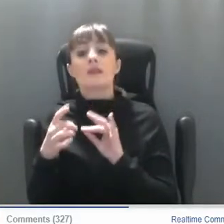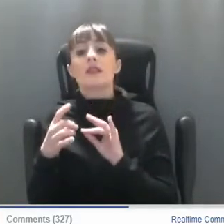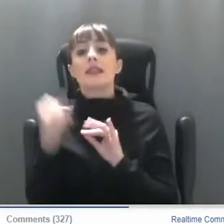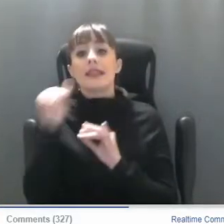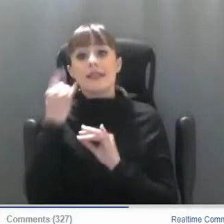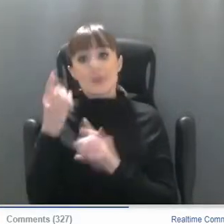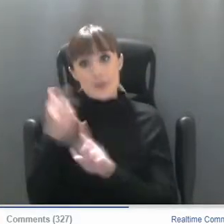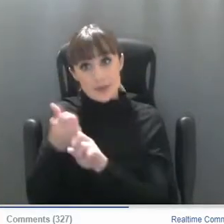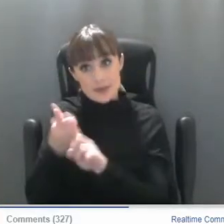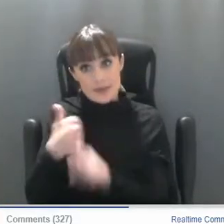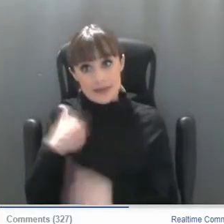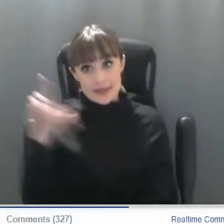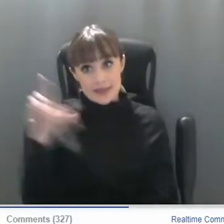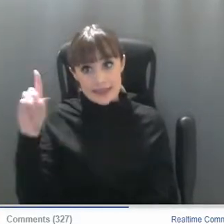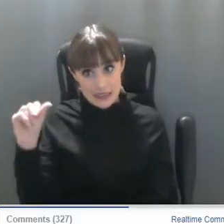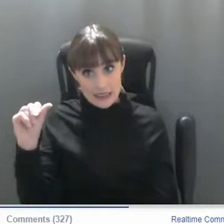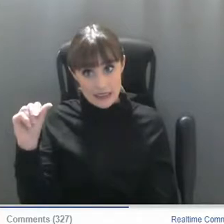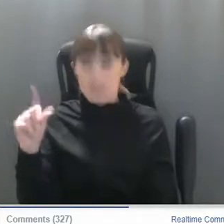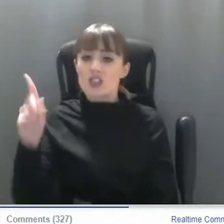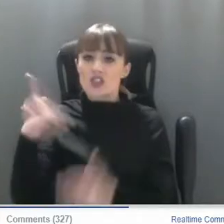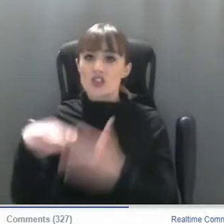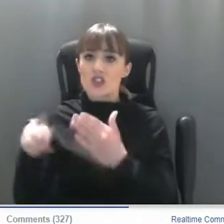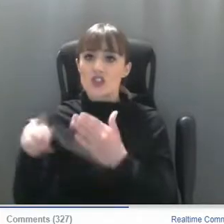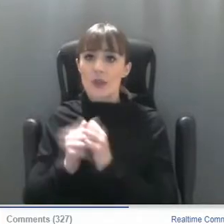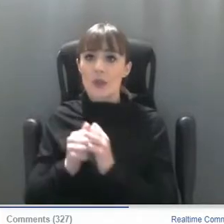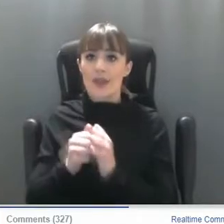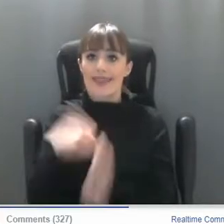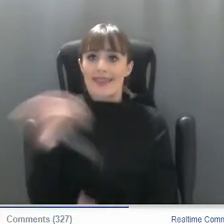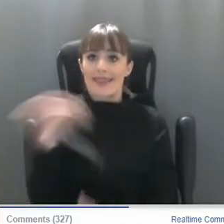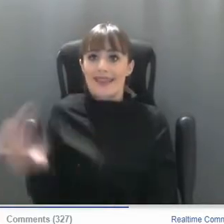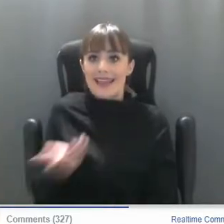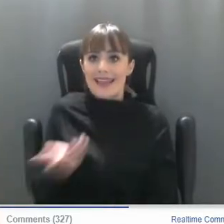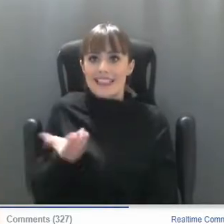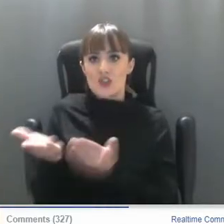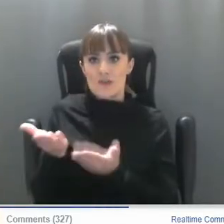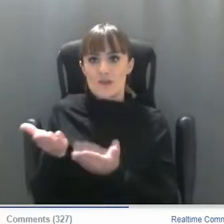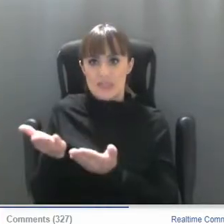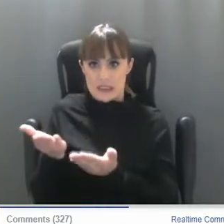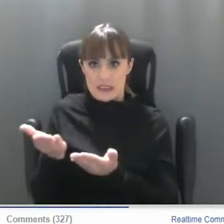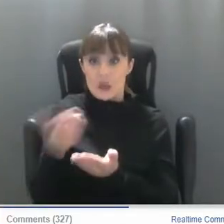arrive, we want to make sure it's accessible for everyone. Oh, do you see